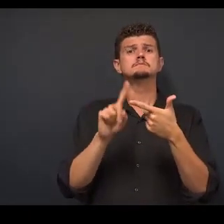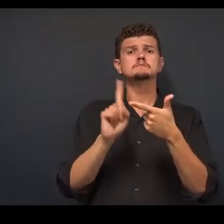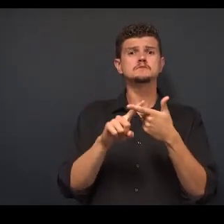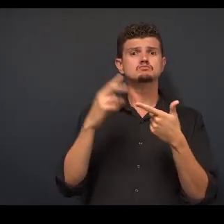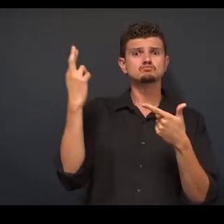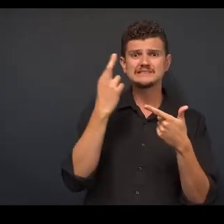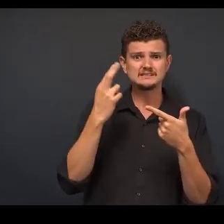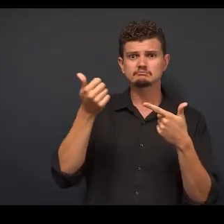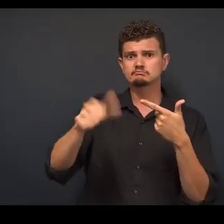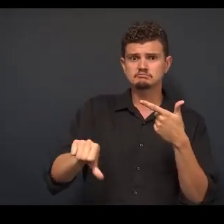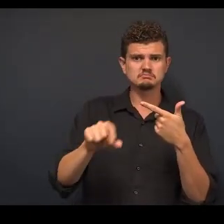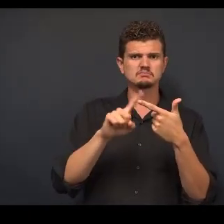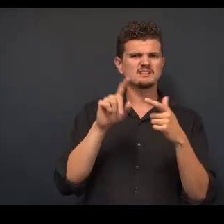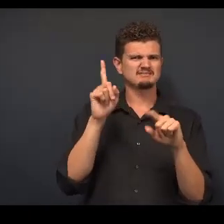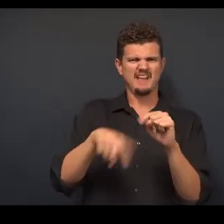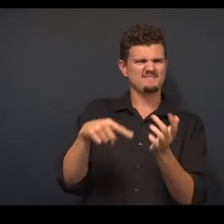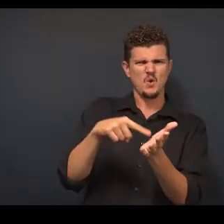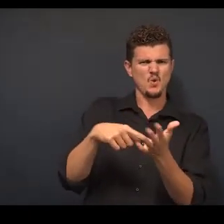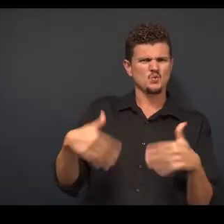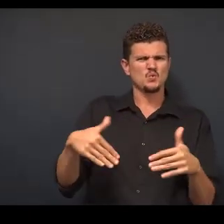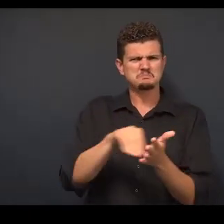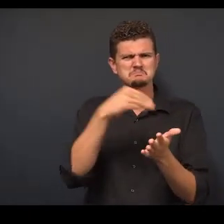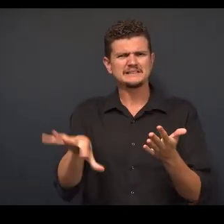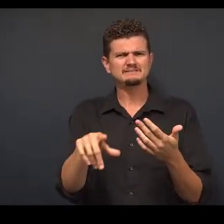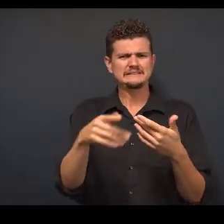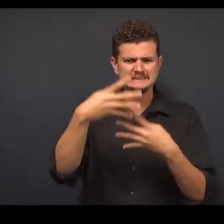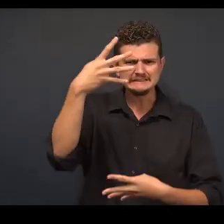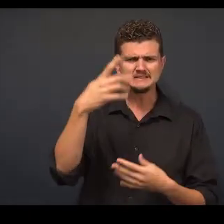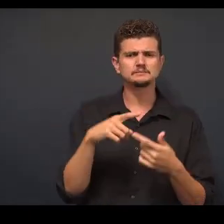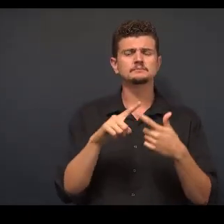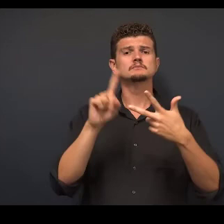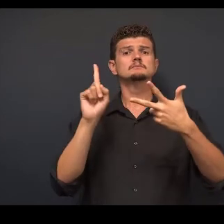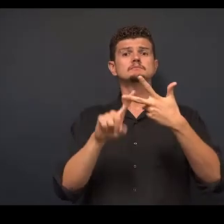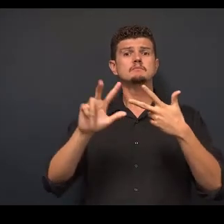The requested process would impose an undue financial burden on the court